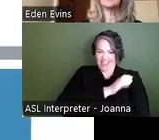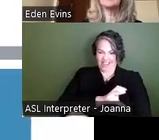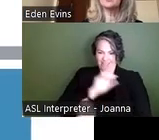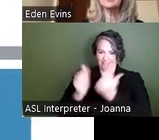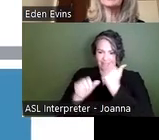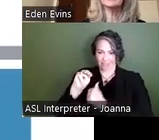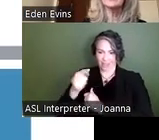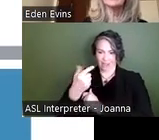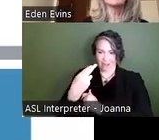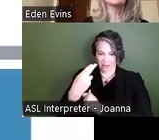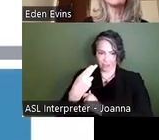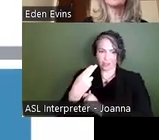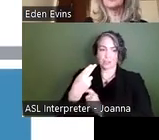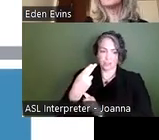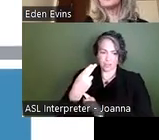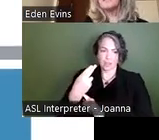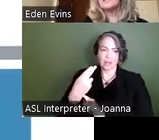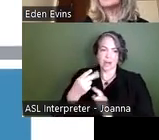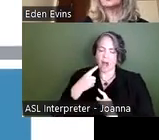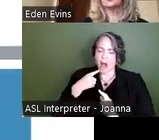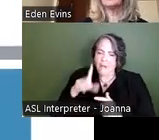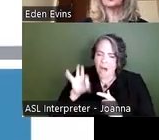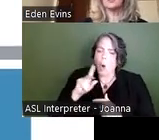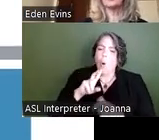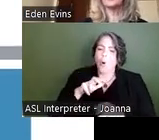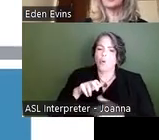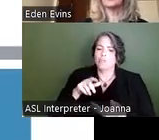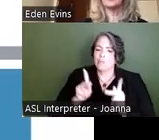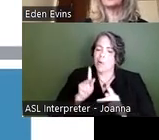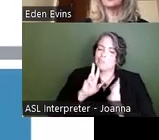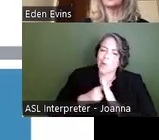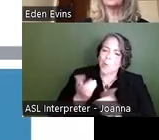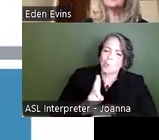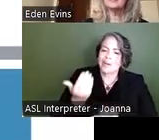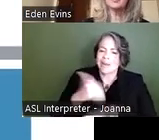happened quickly, led us to propose a maintenance treatment trial showing that those with serious